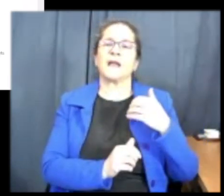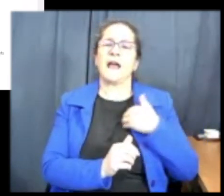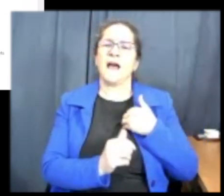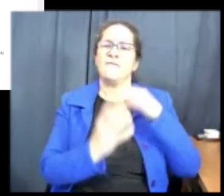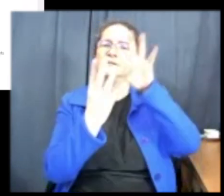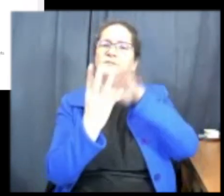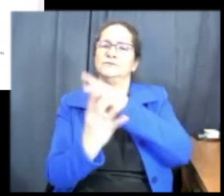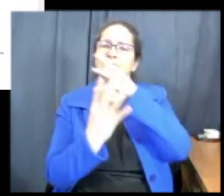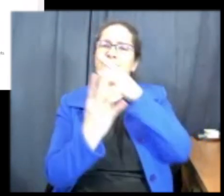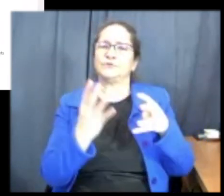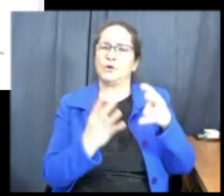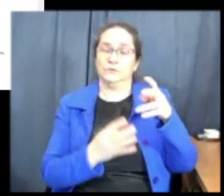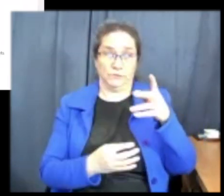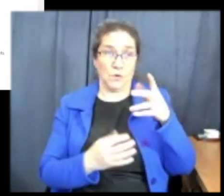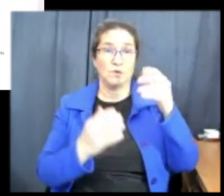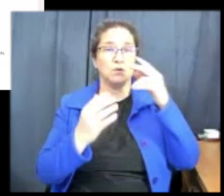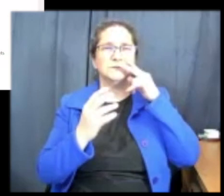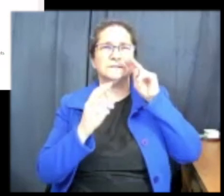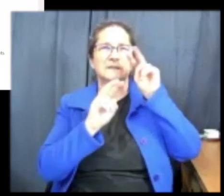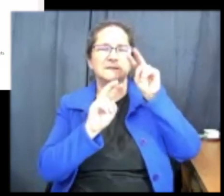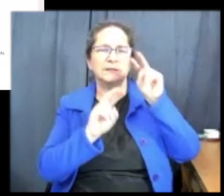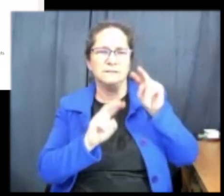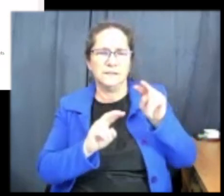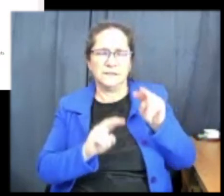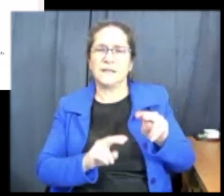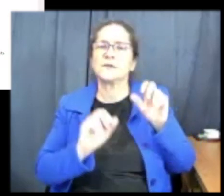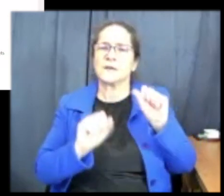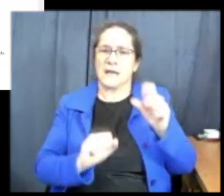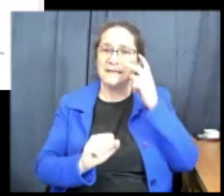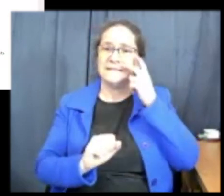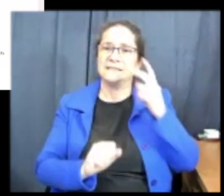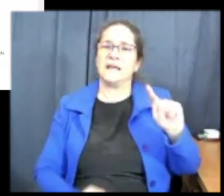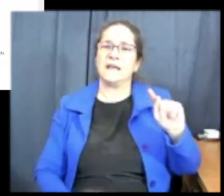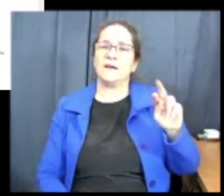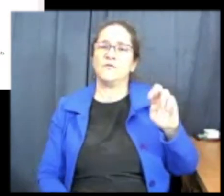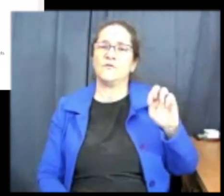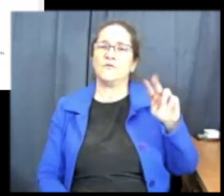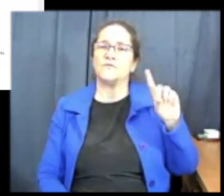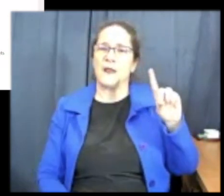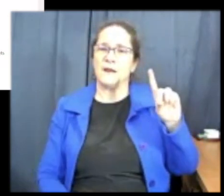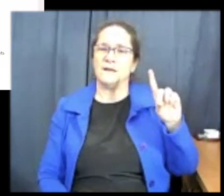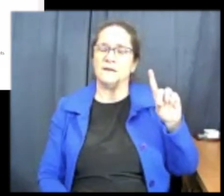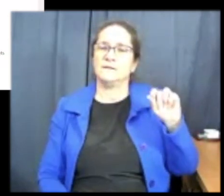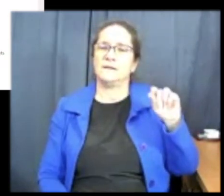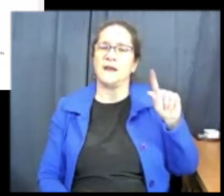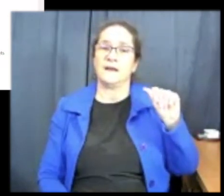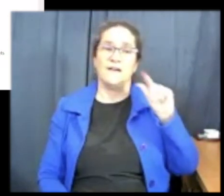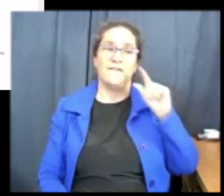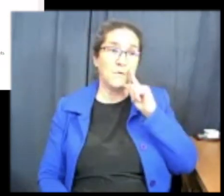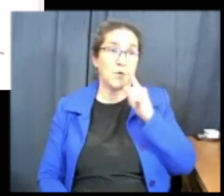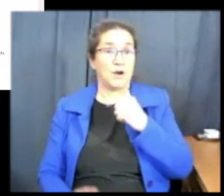So as you look through this, you have trend data for the past three to five years and this